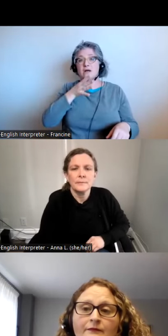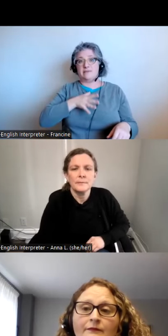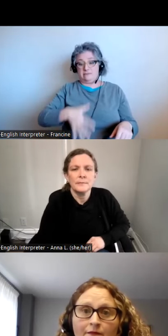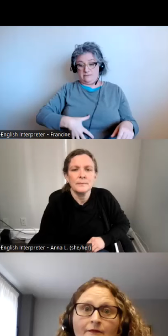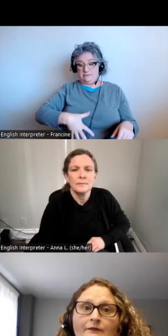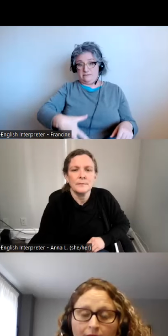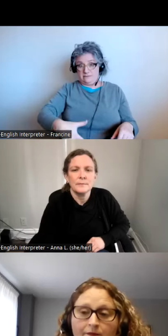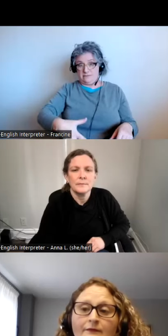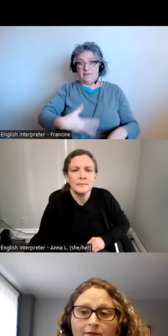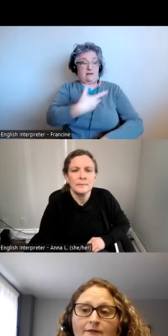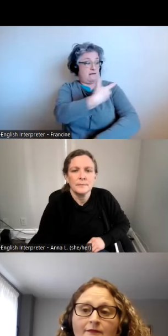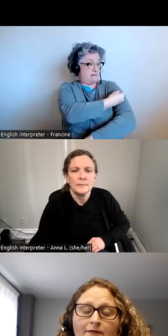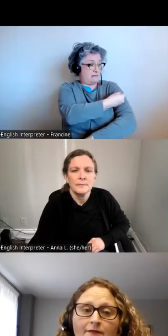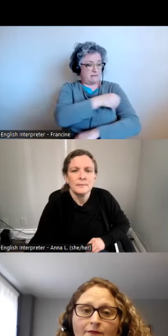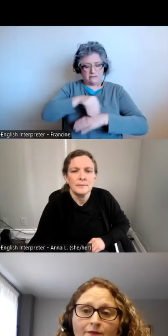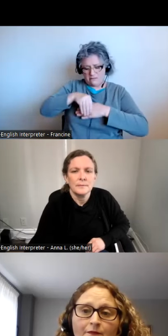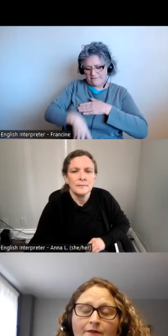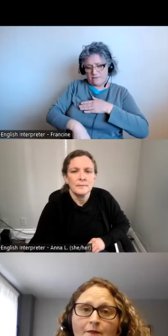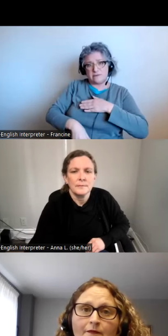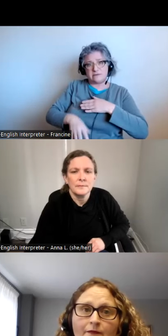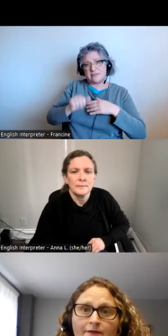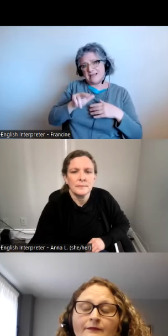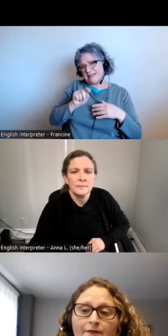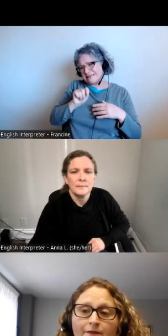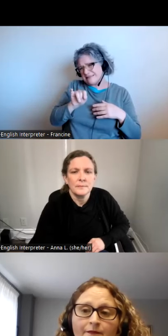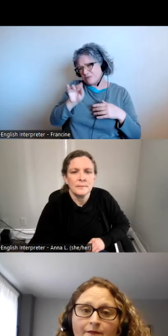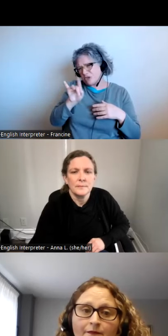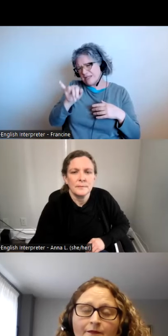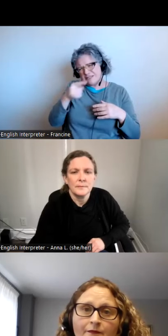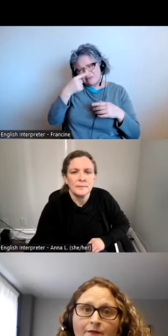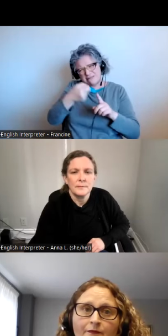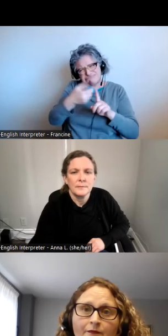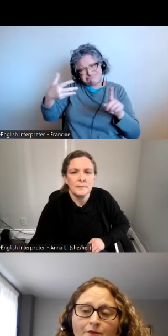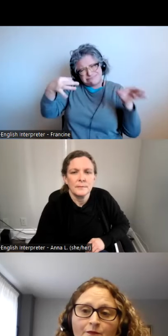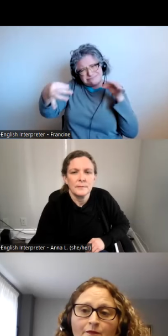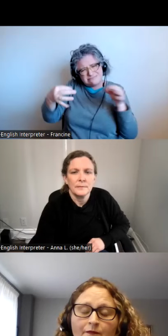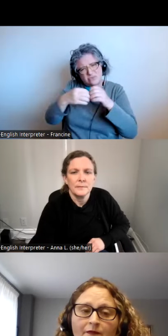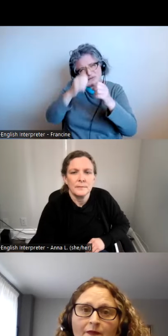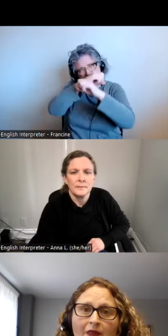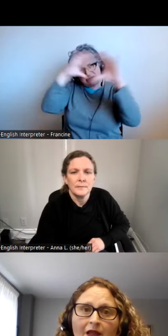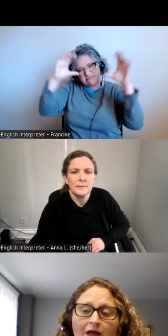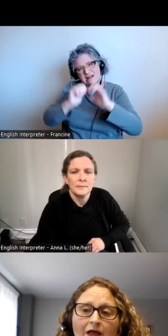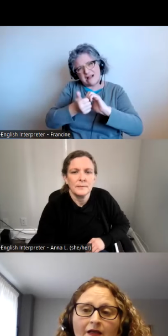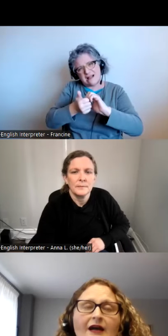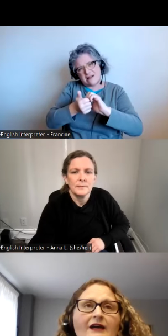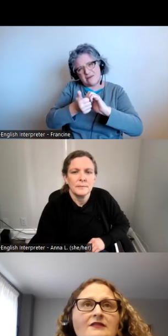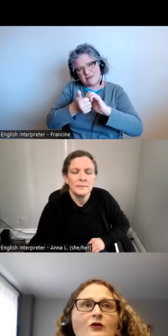thing you mentioned in your presentation, when pregnant mothers being vaccinated, that pats on to the child as well,